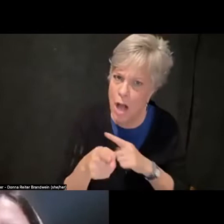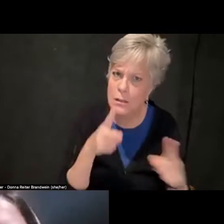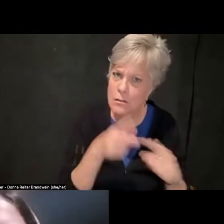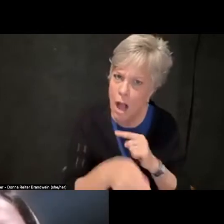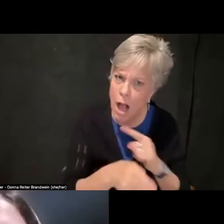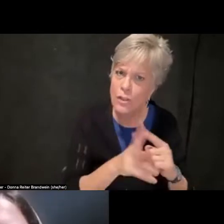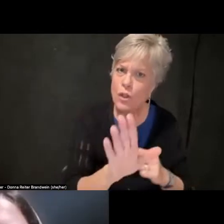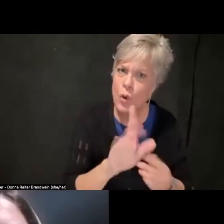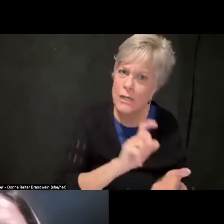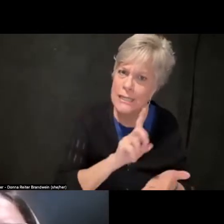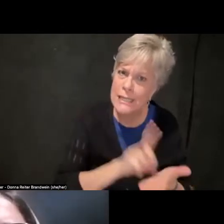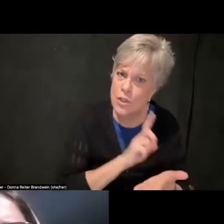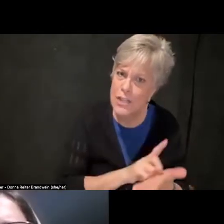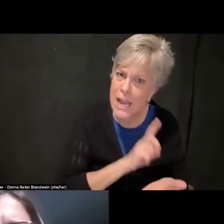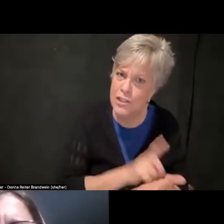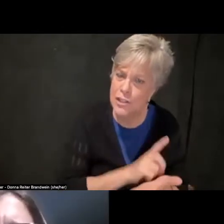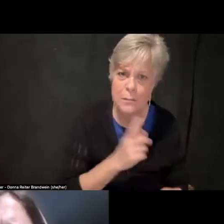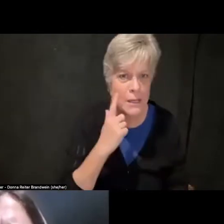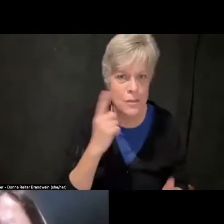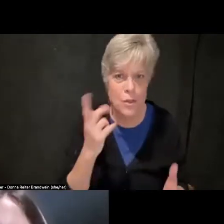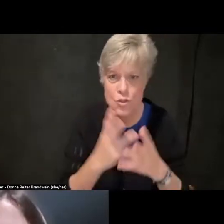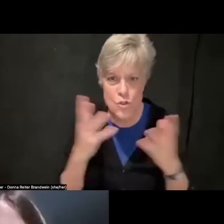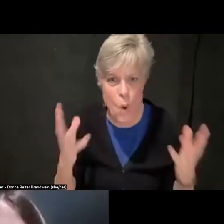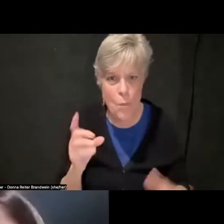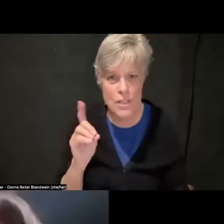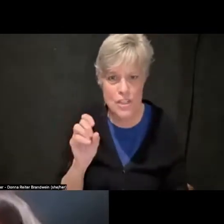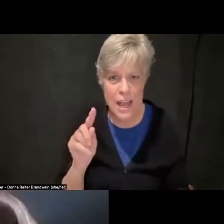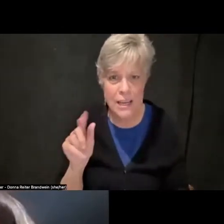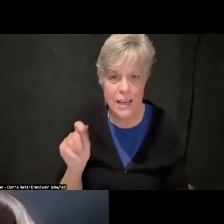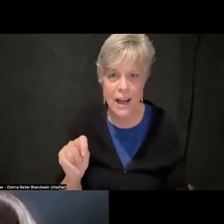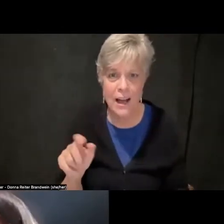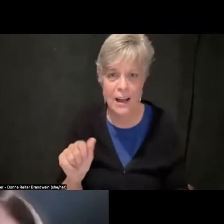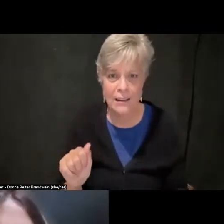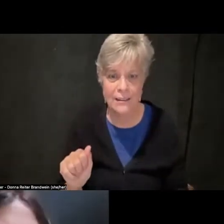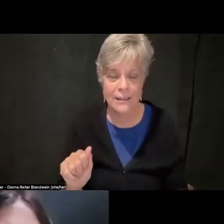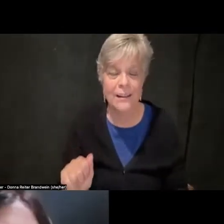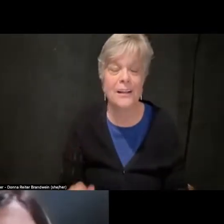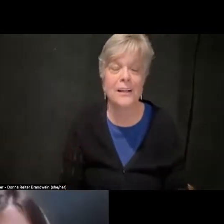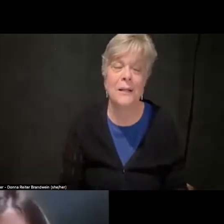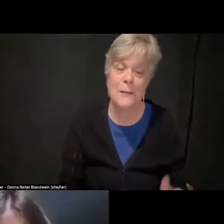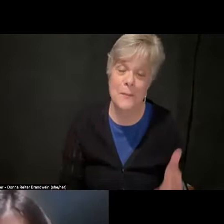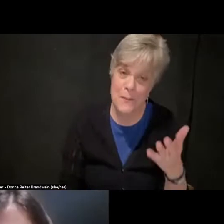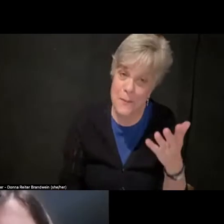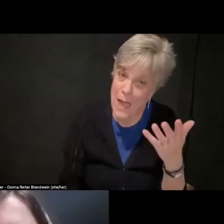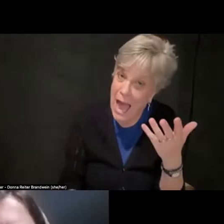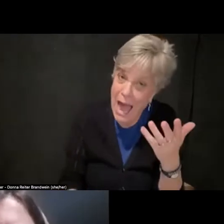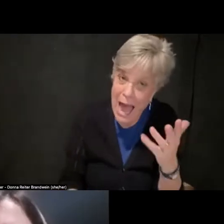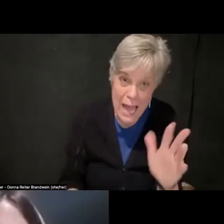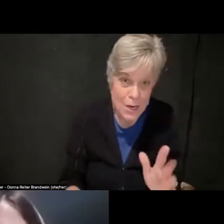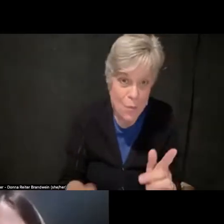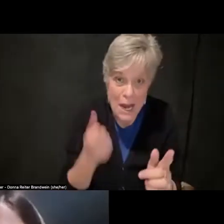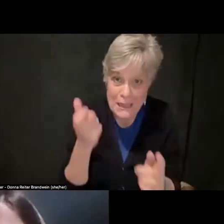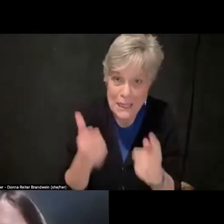because I didn't wanna be the gatekeeper of people's experiences within the DCC